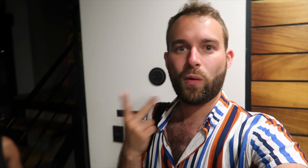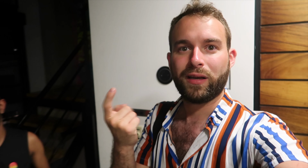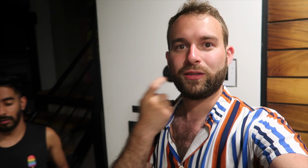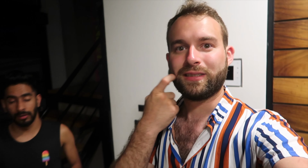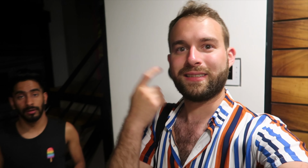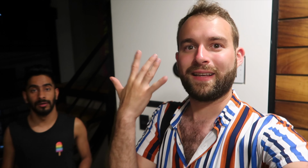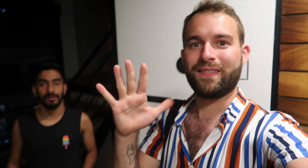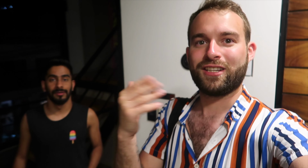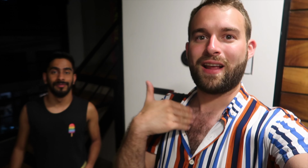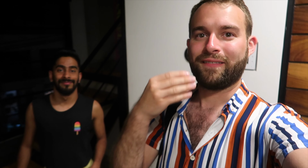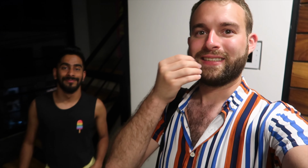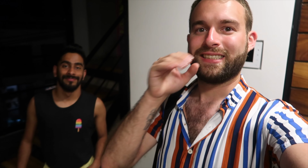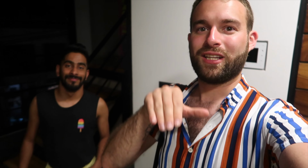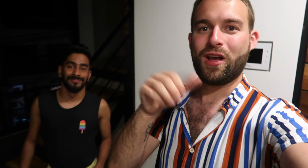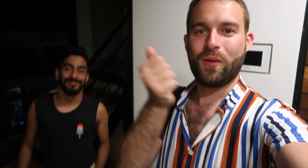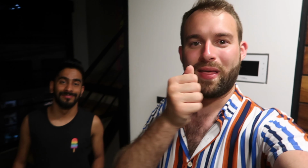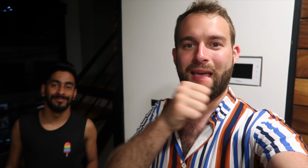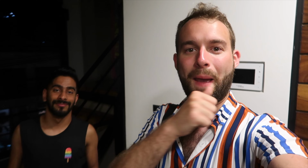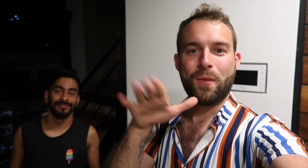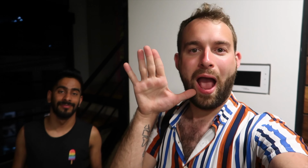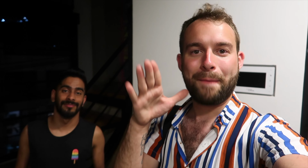We just finished having dinner with Abraham.